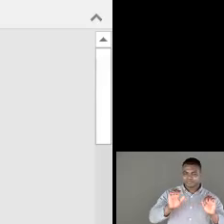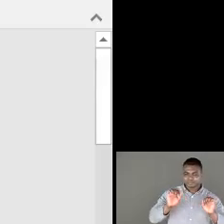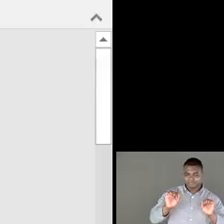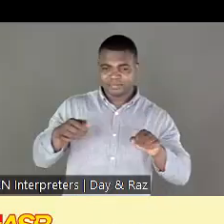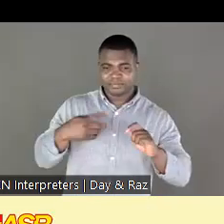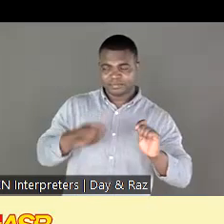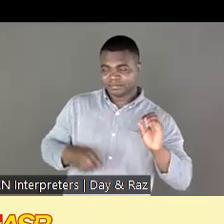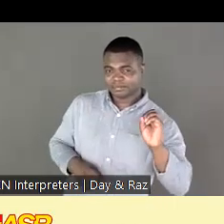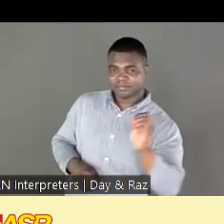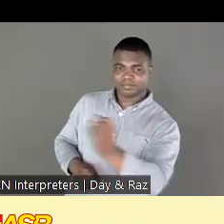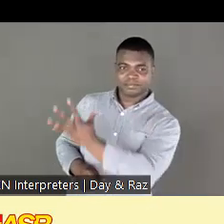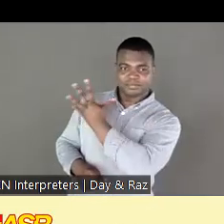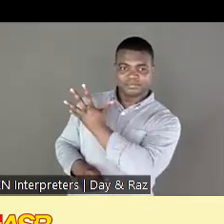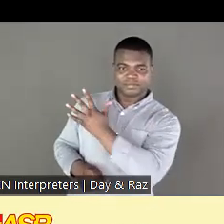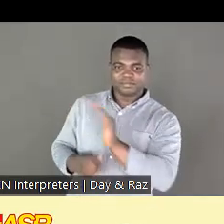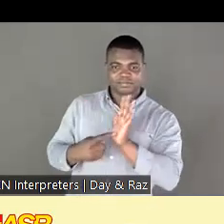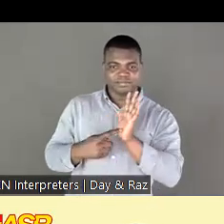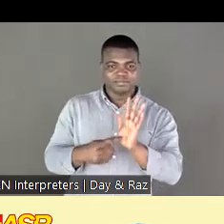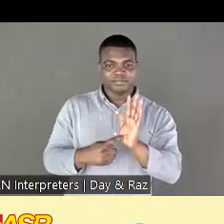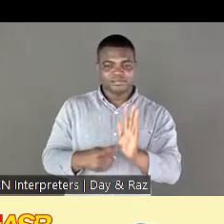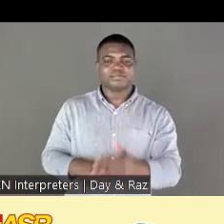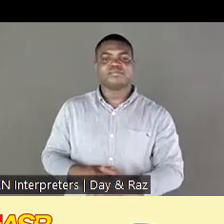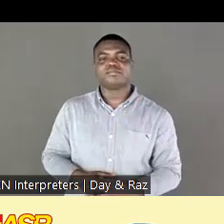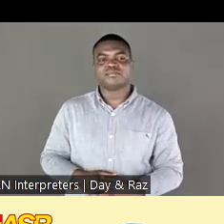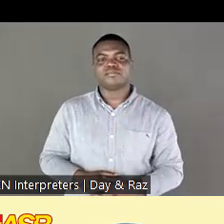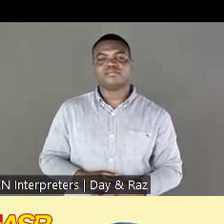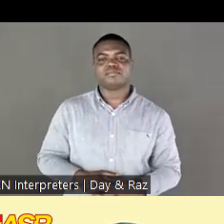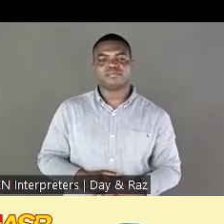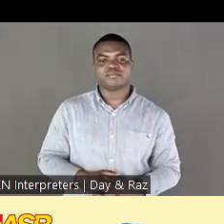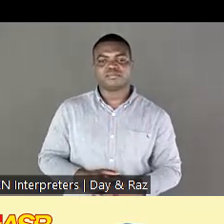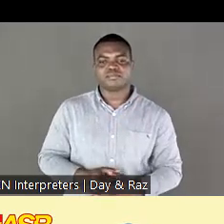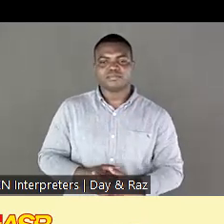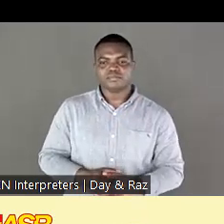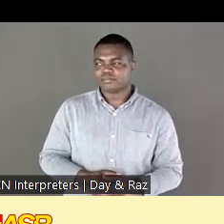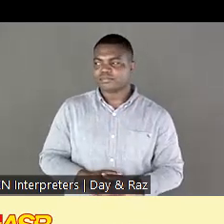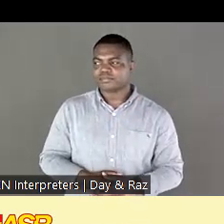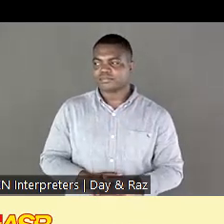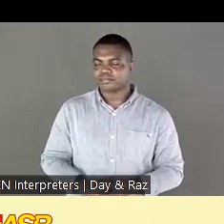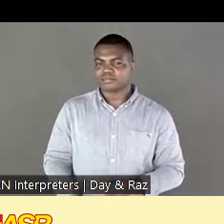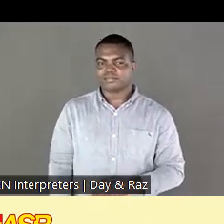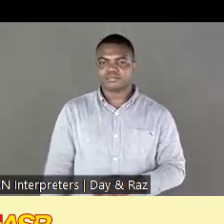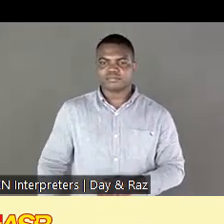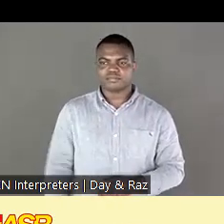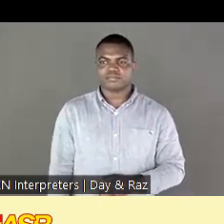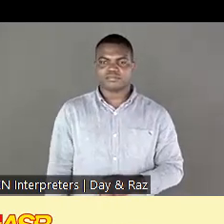I hope everyone can see my screen now. Good evening, everyone. I'm who's now from SP